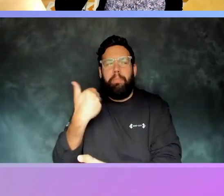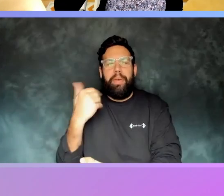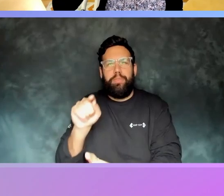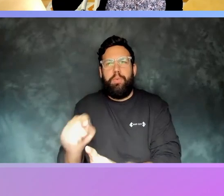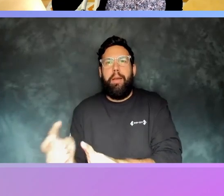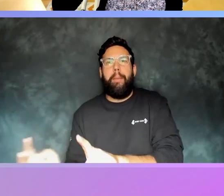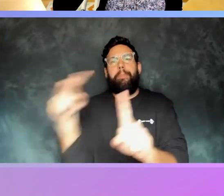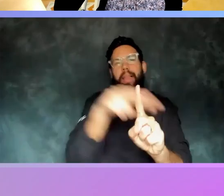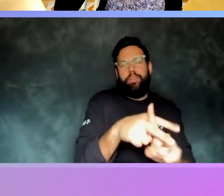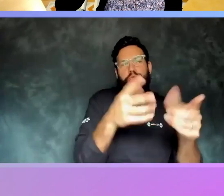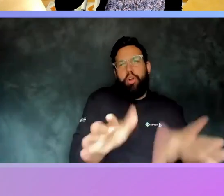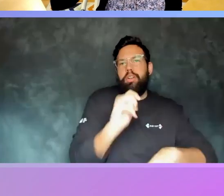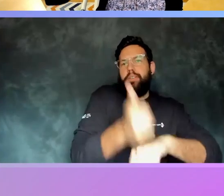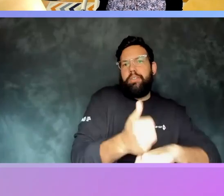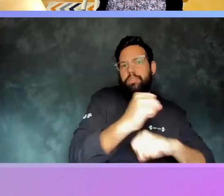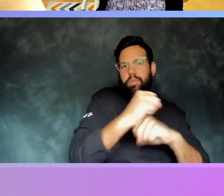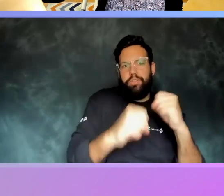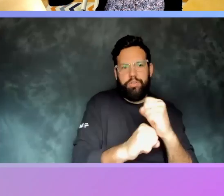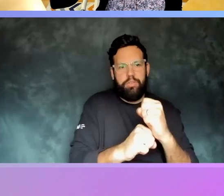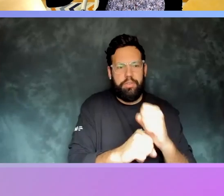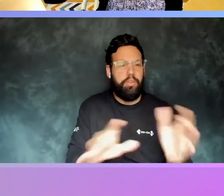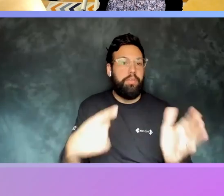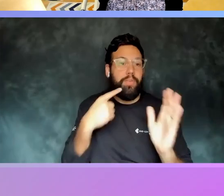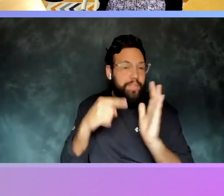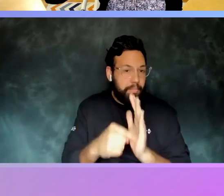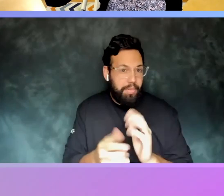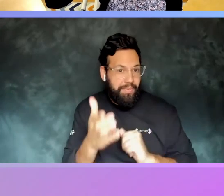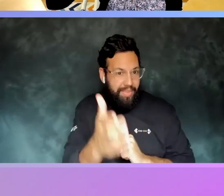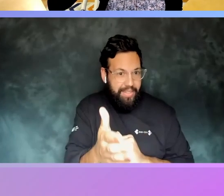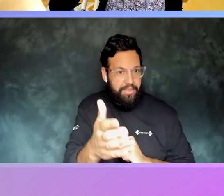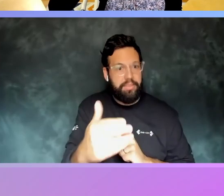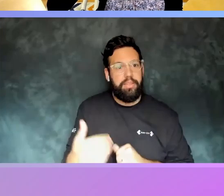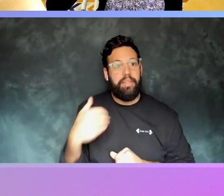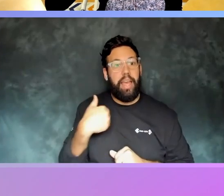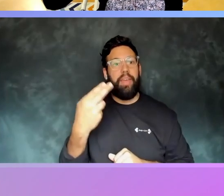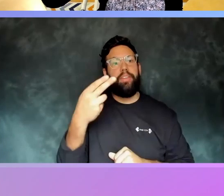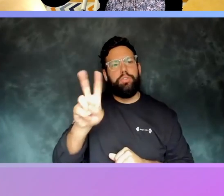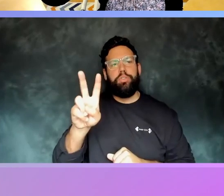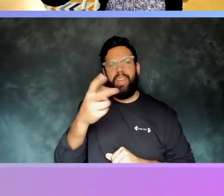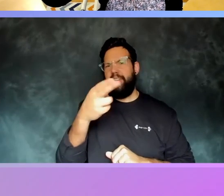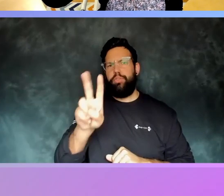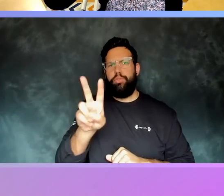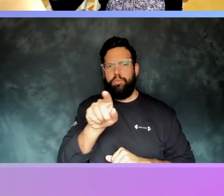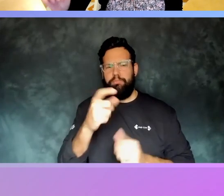levels? So headings, we want to make sure we include programmatic levels and pay attention to the reading order and making sure to